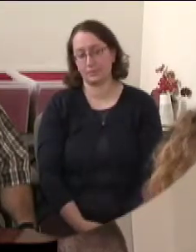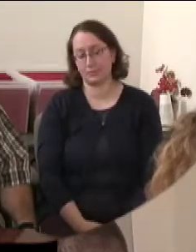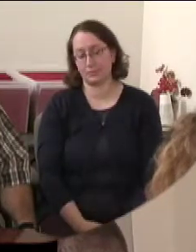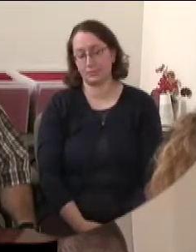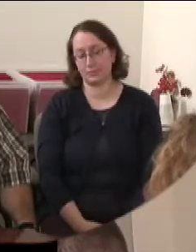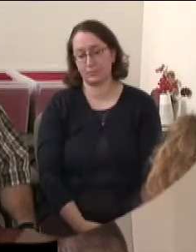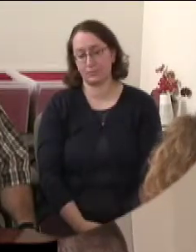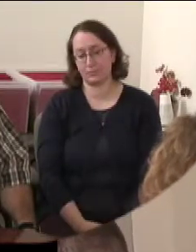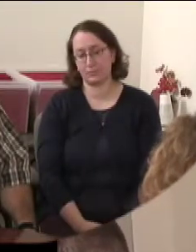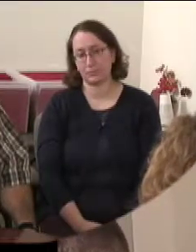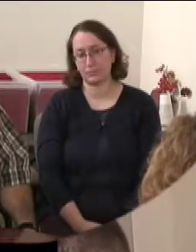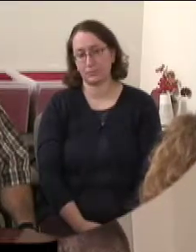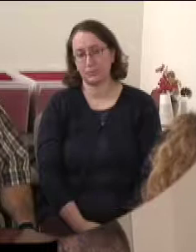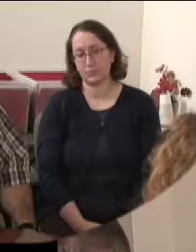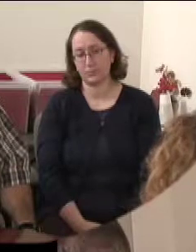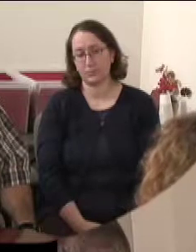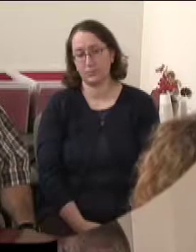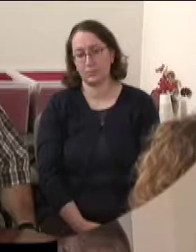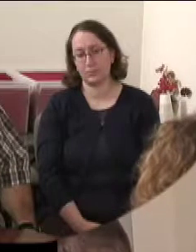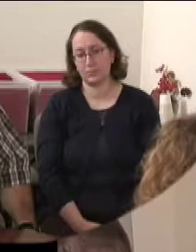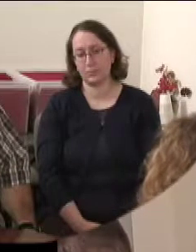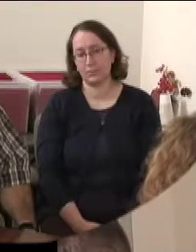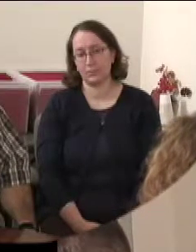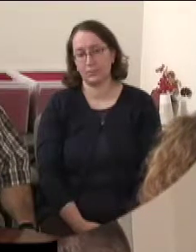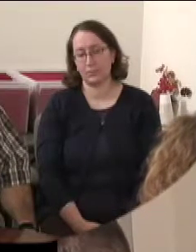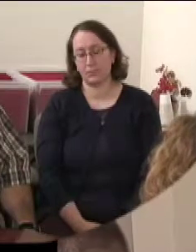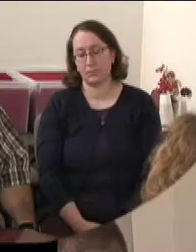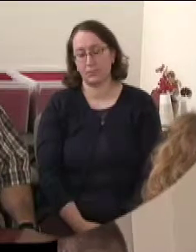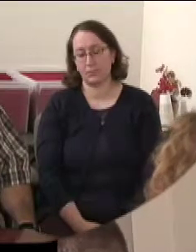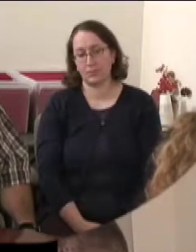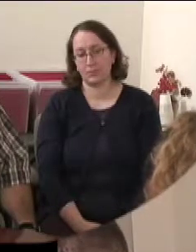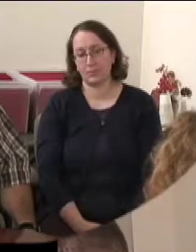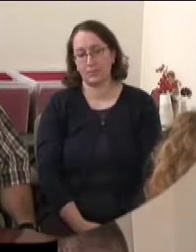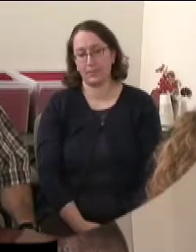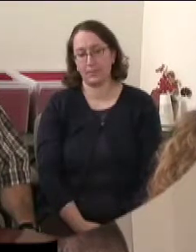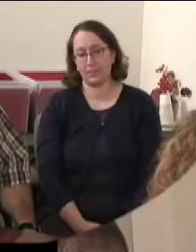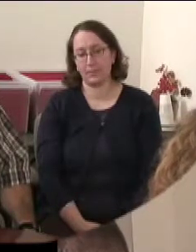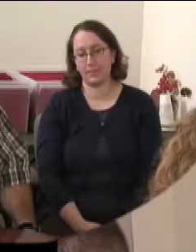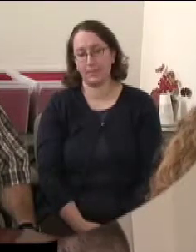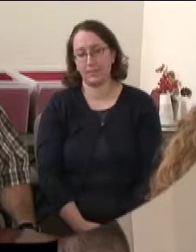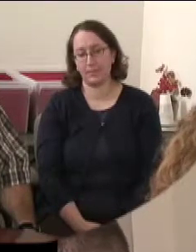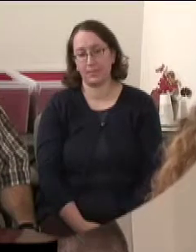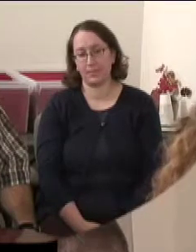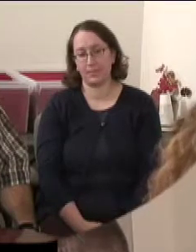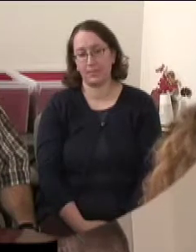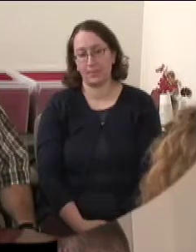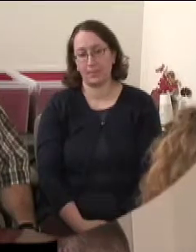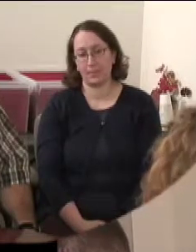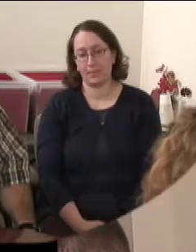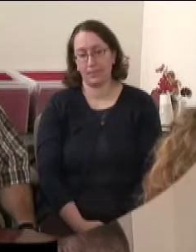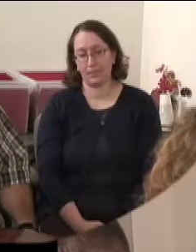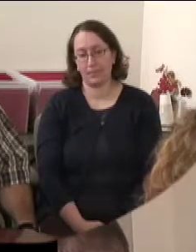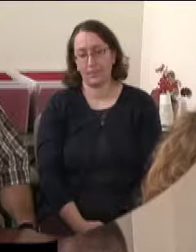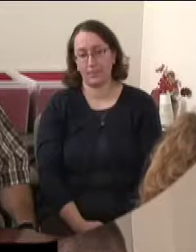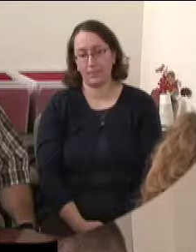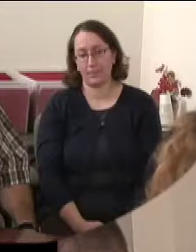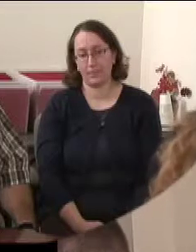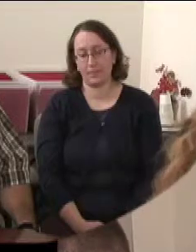I know that we get a ton of email with different job listings that come out nationwide.